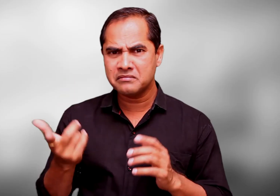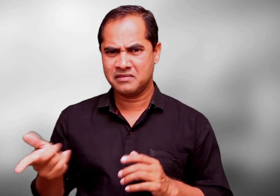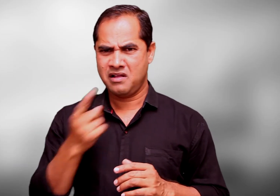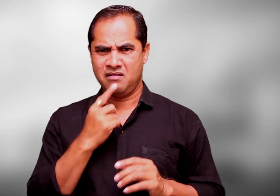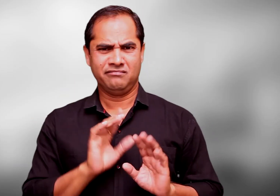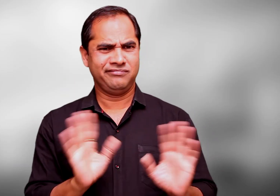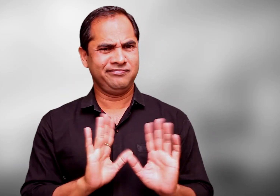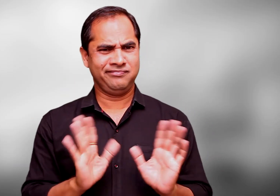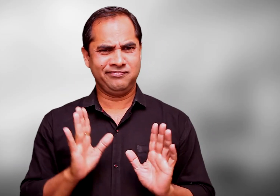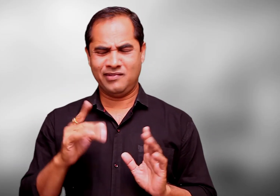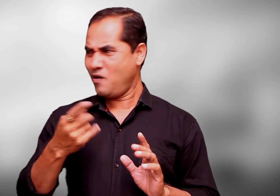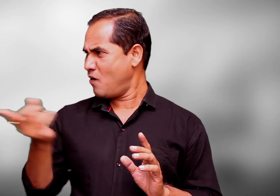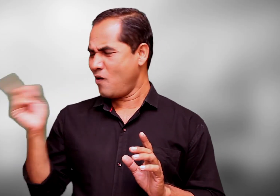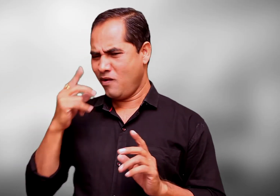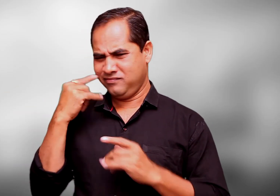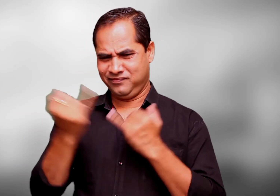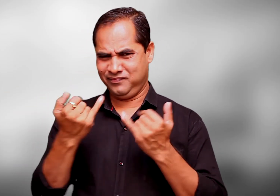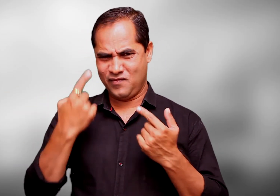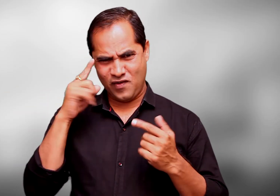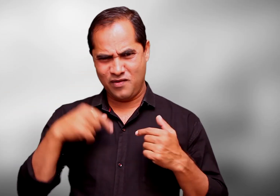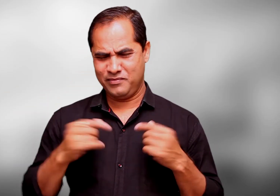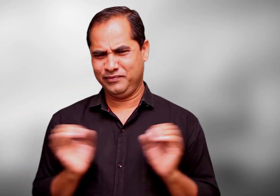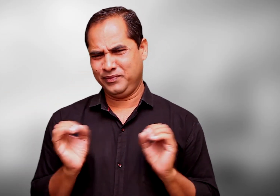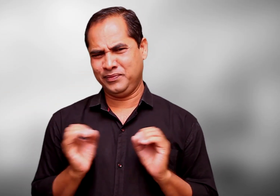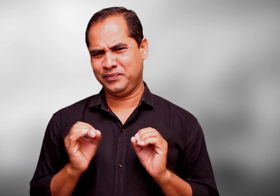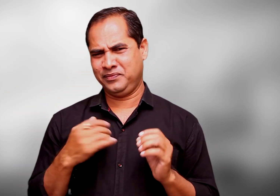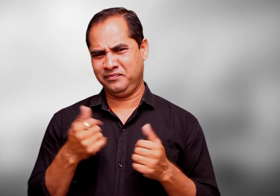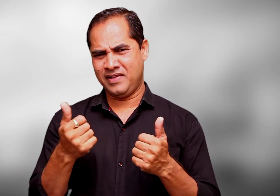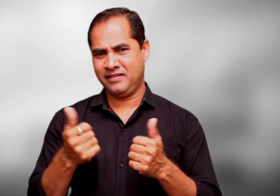'No, no one will be looking for me' - she said.